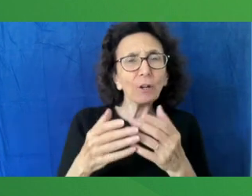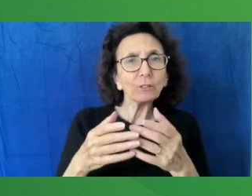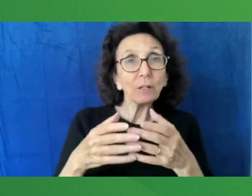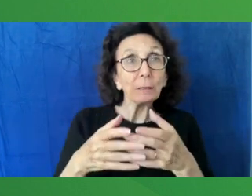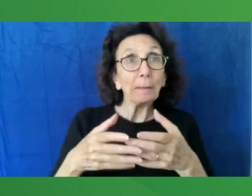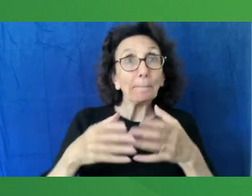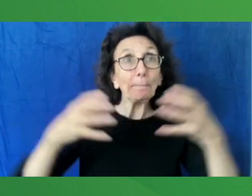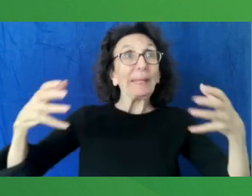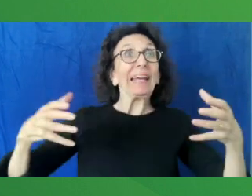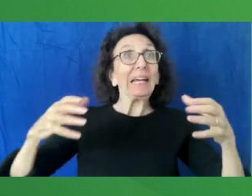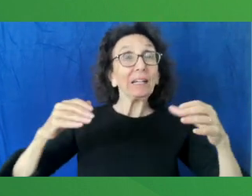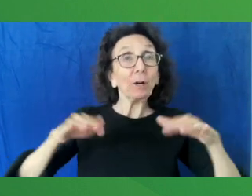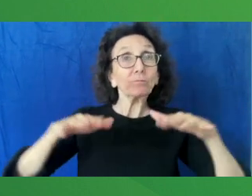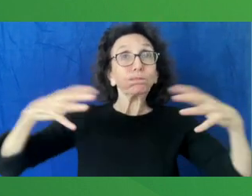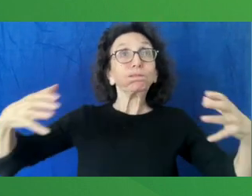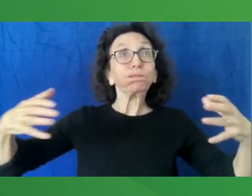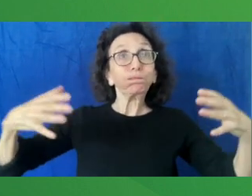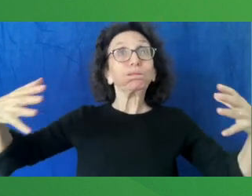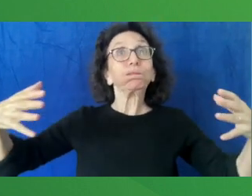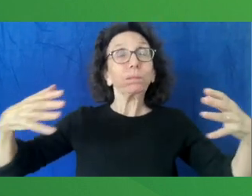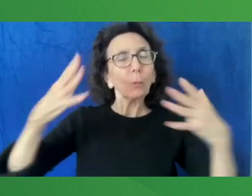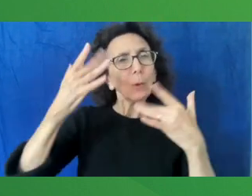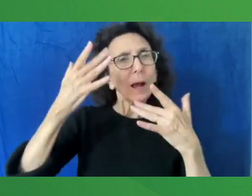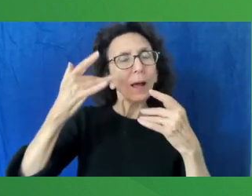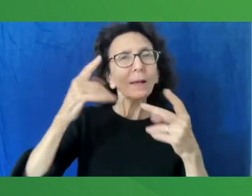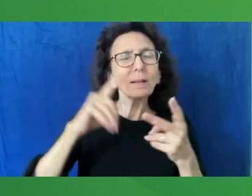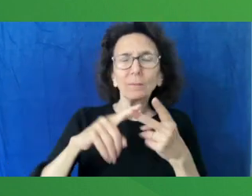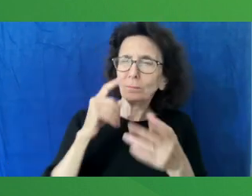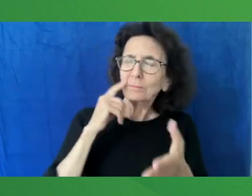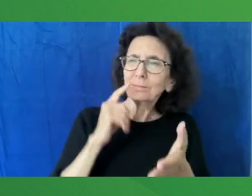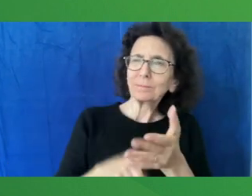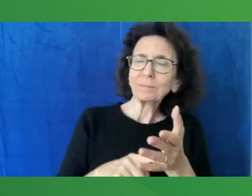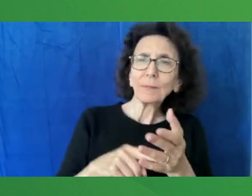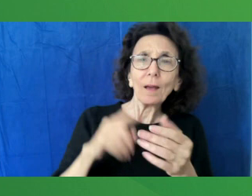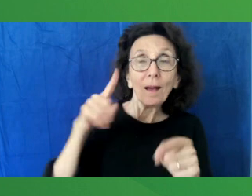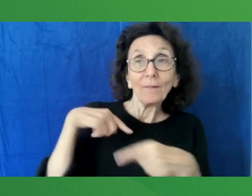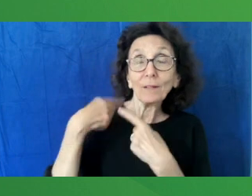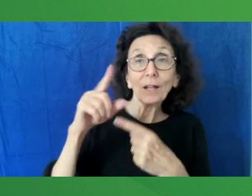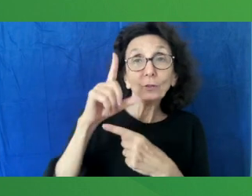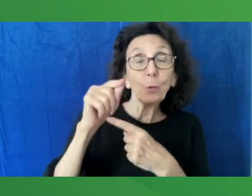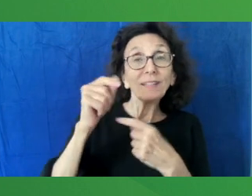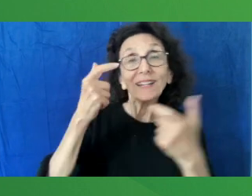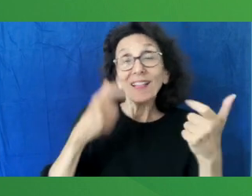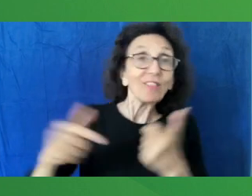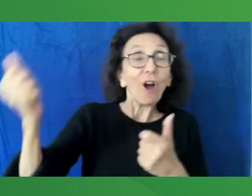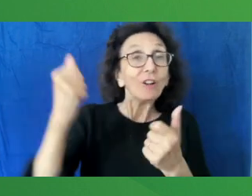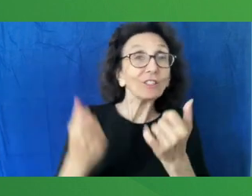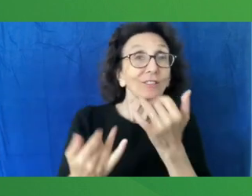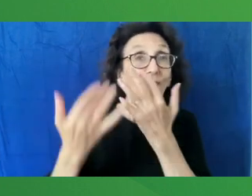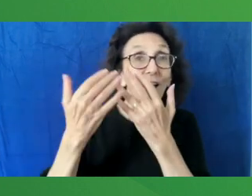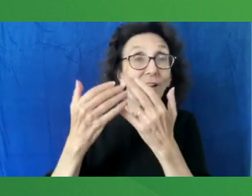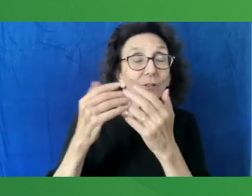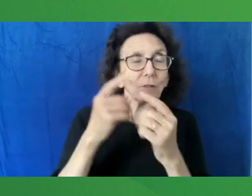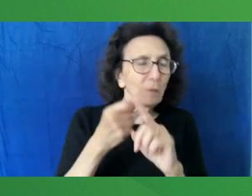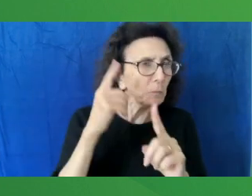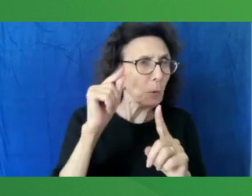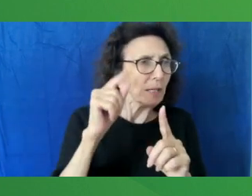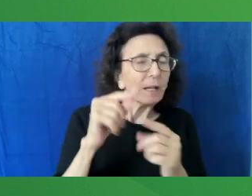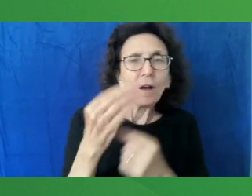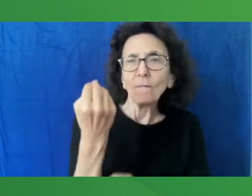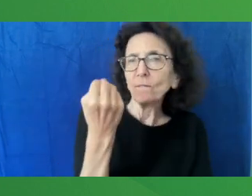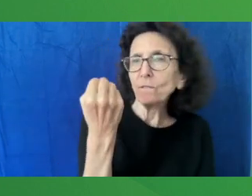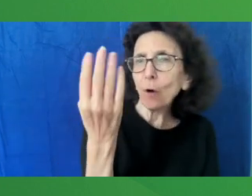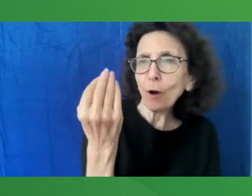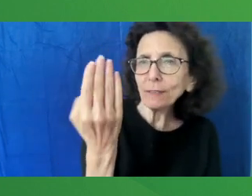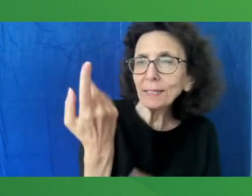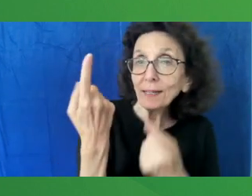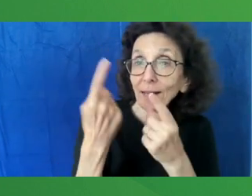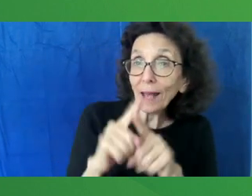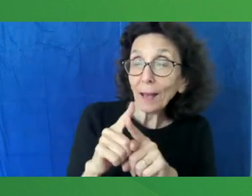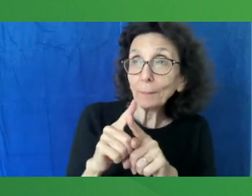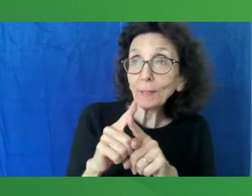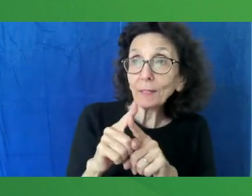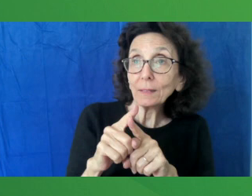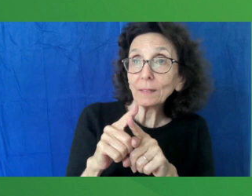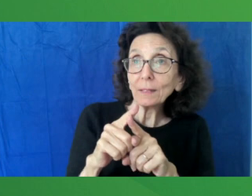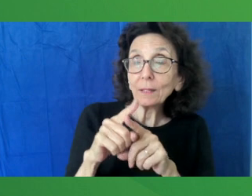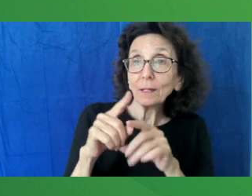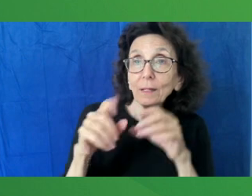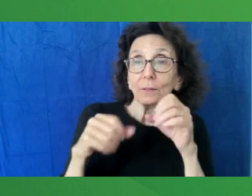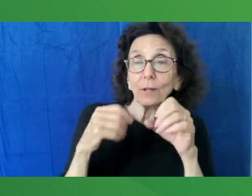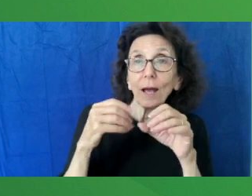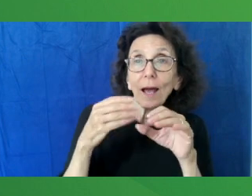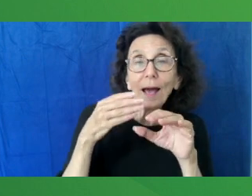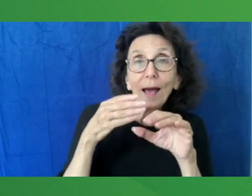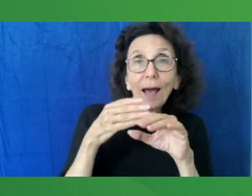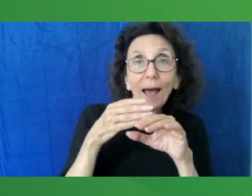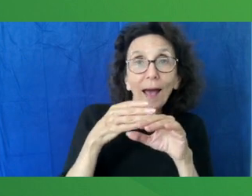And why have 14 of the 20 largest California wildfires on this table happened in the 2010s